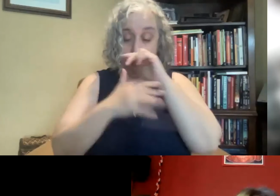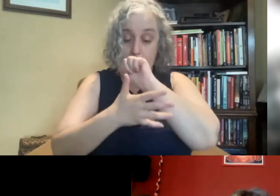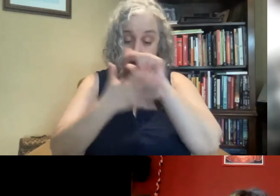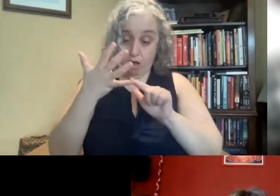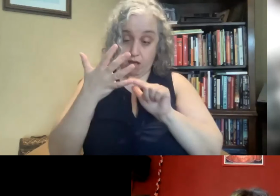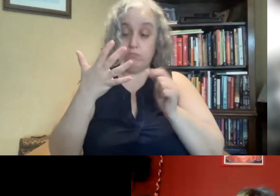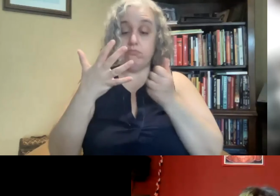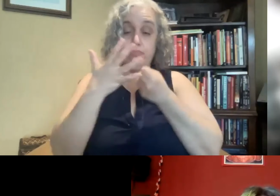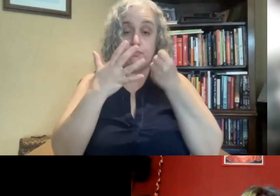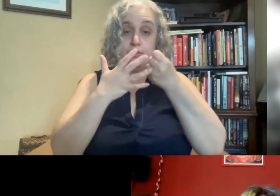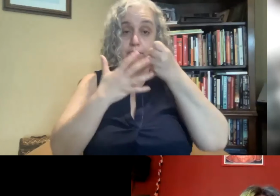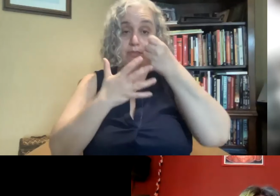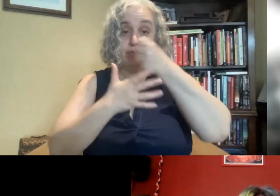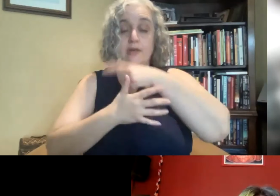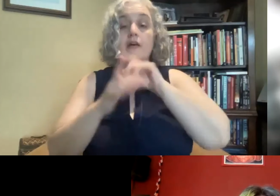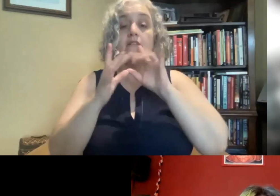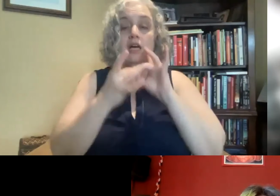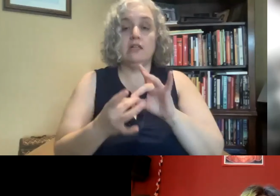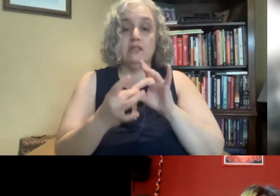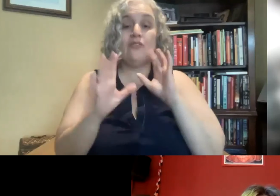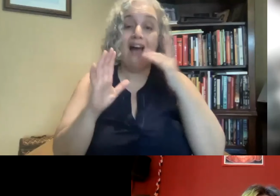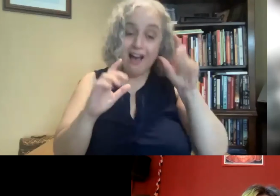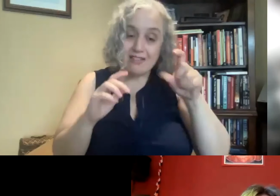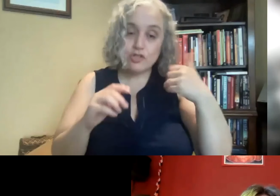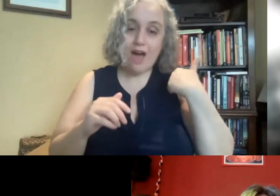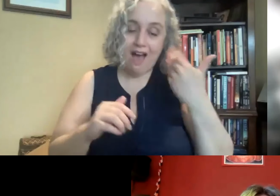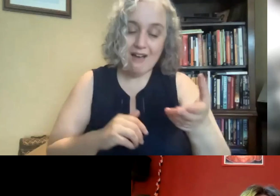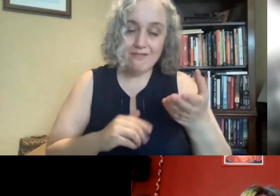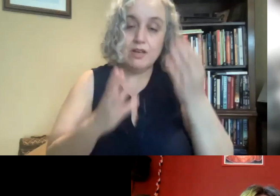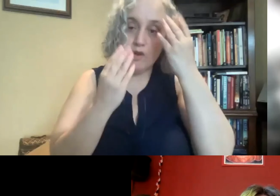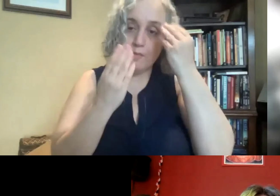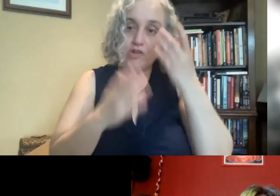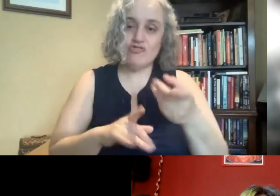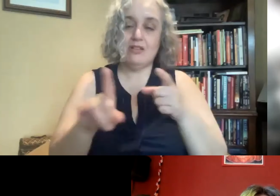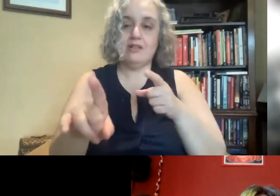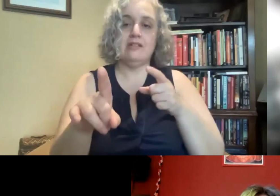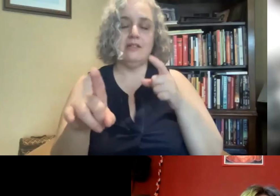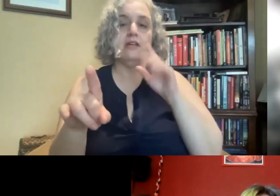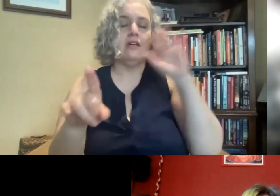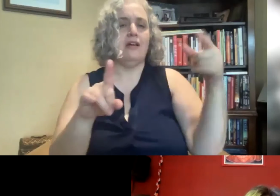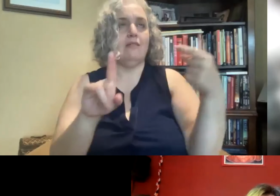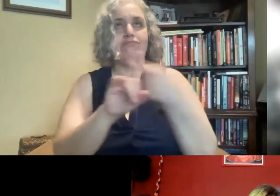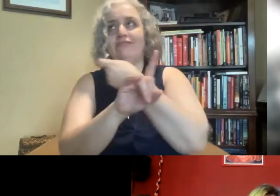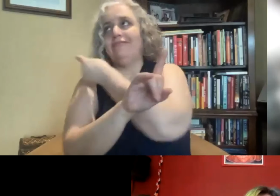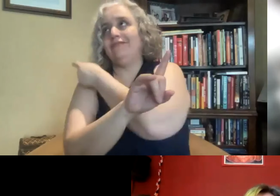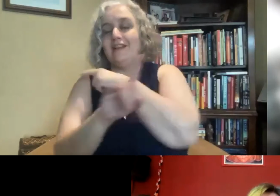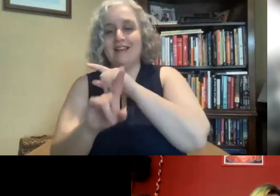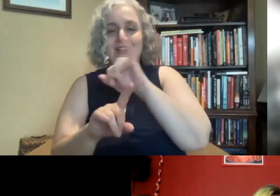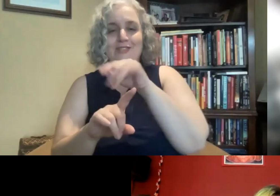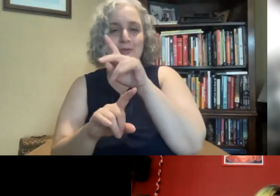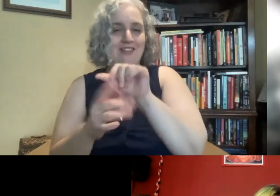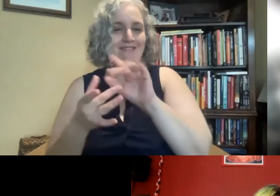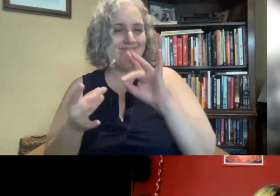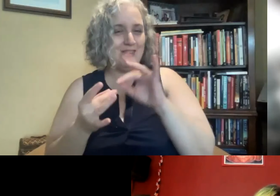to do either one of those. Jutta Treviranus: Actually you're taking me on a different tangent that I was going to go because one of